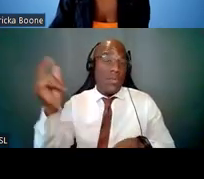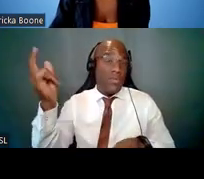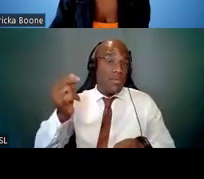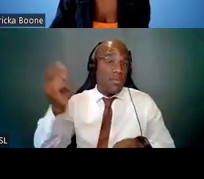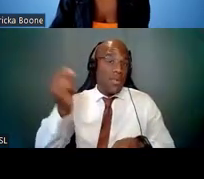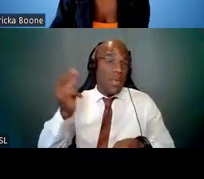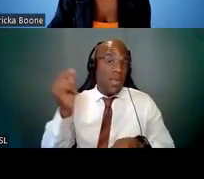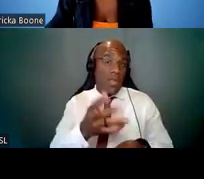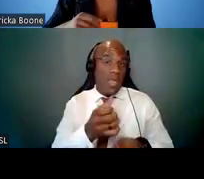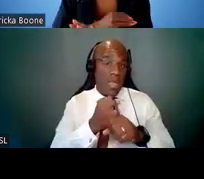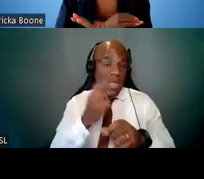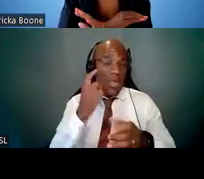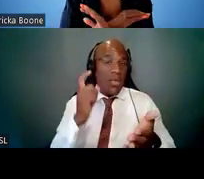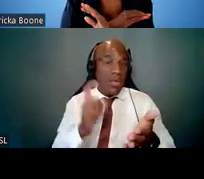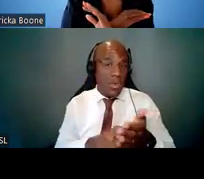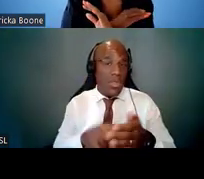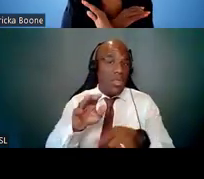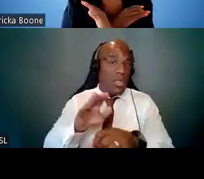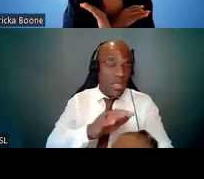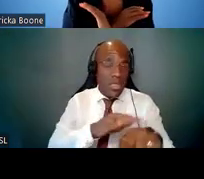So you can subscribe to receive information